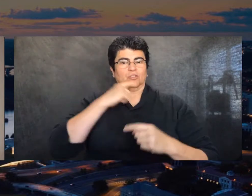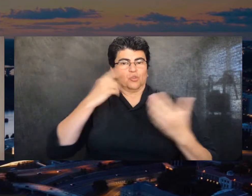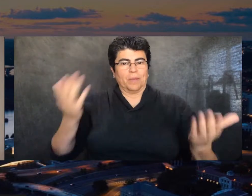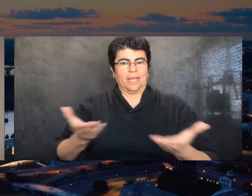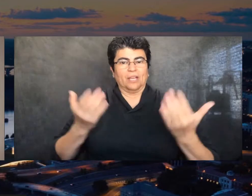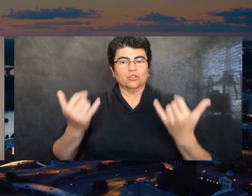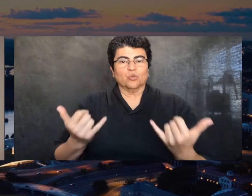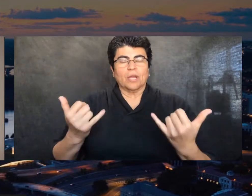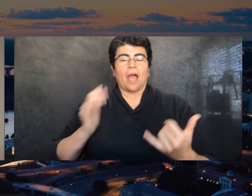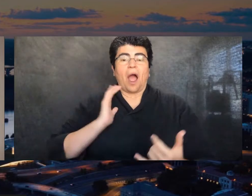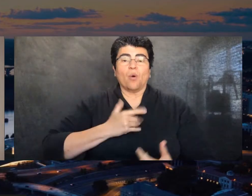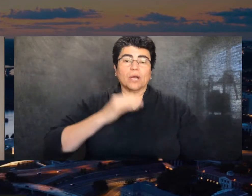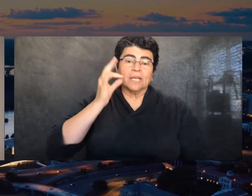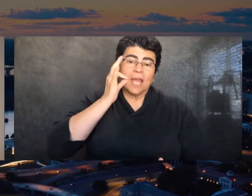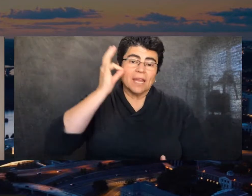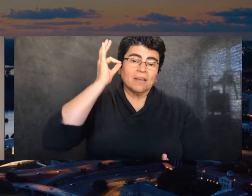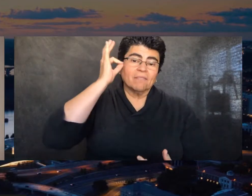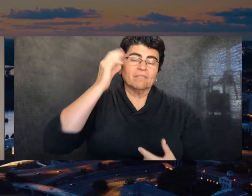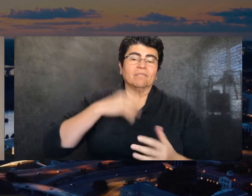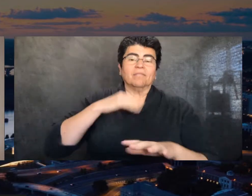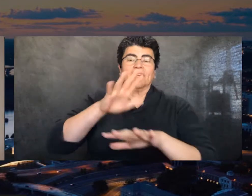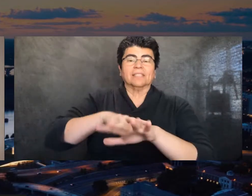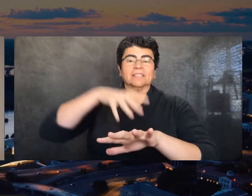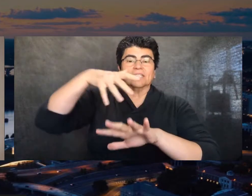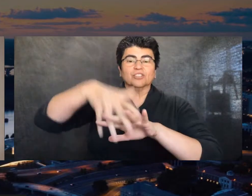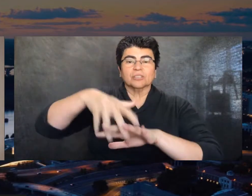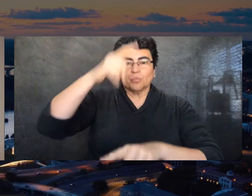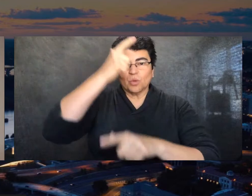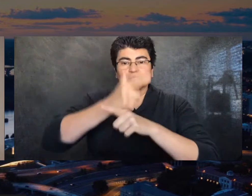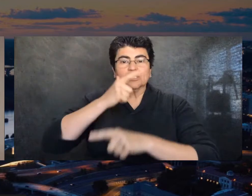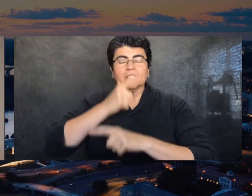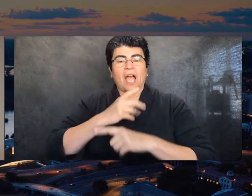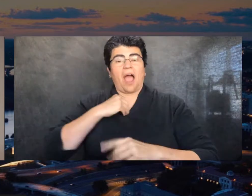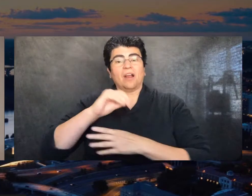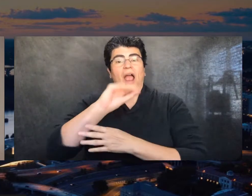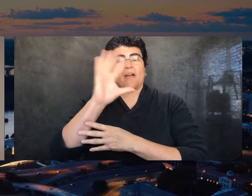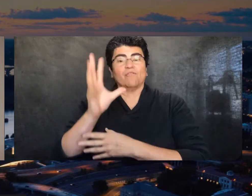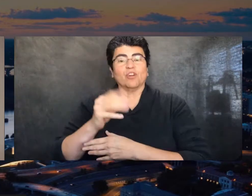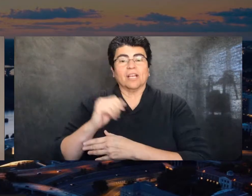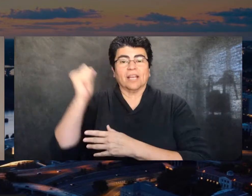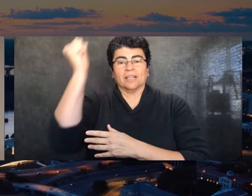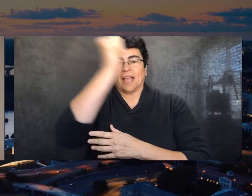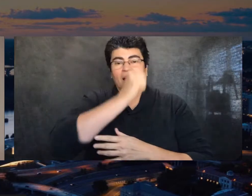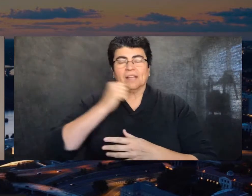our native and indigenous brothers and sisters and our African ancestors, all our relations.